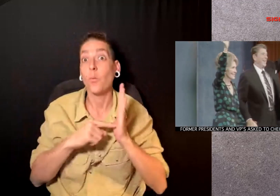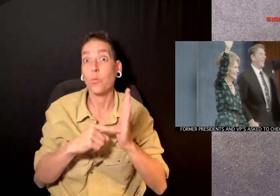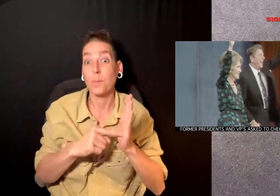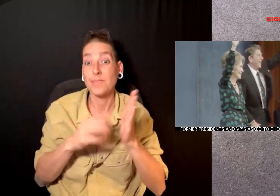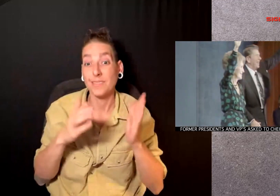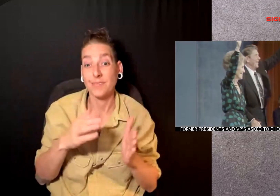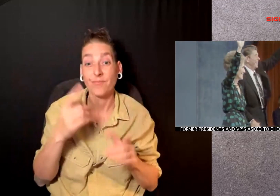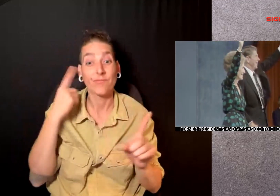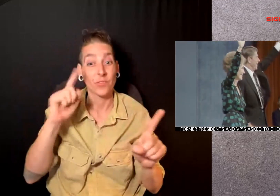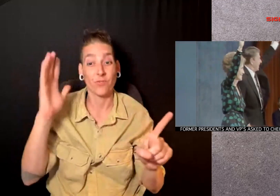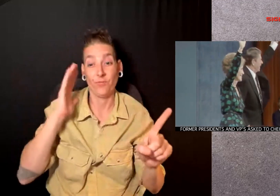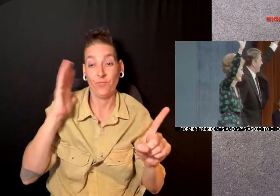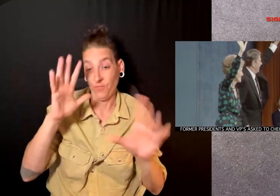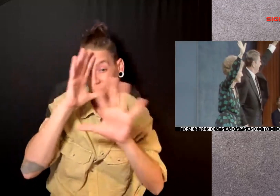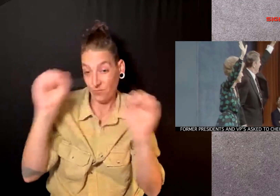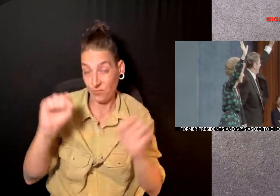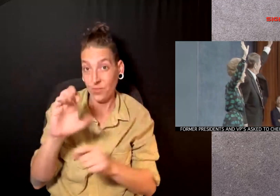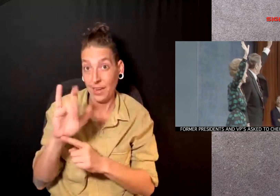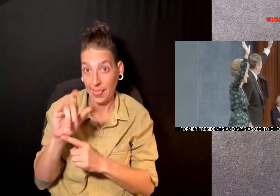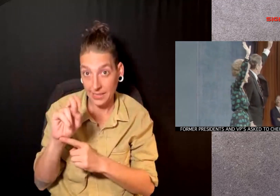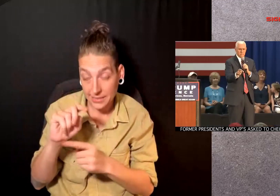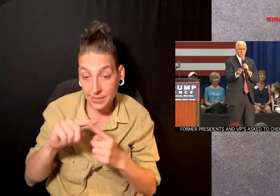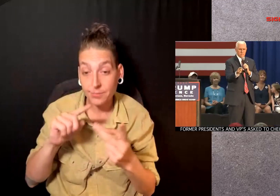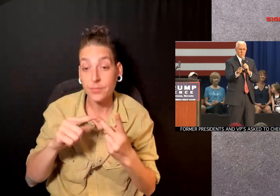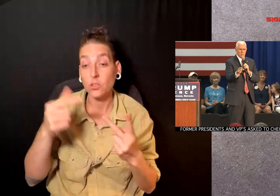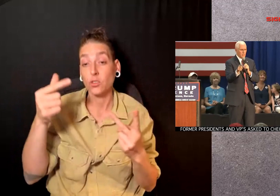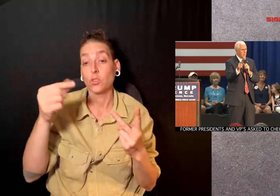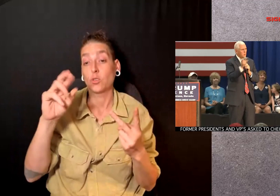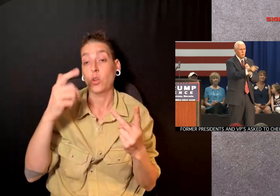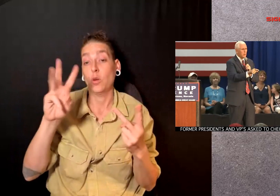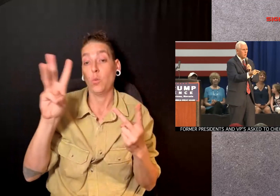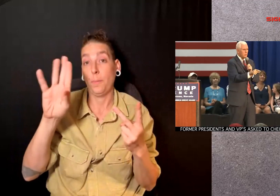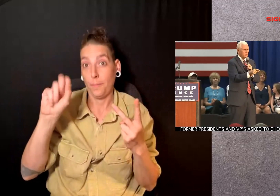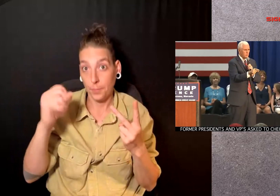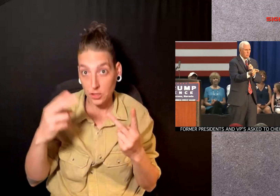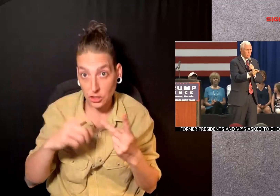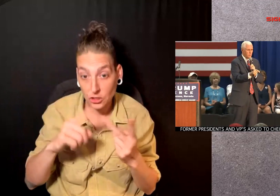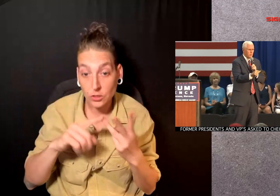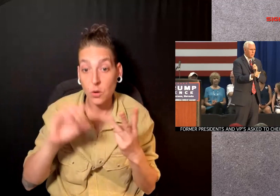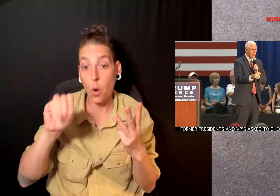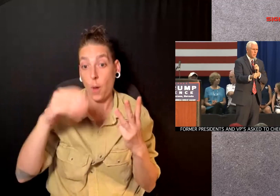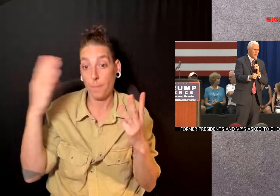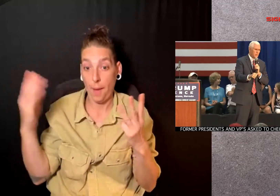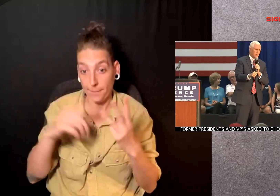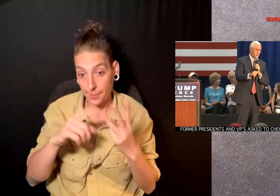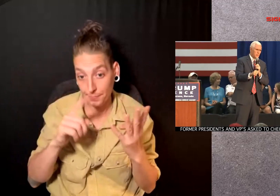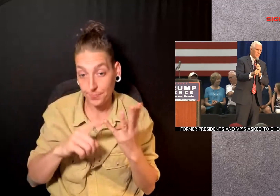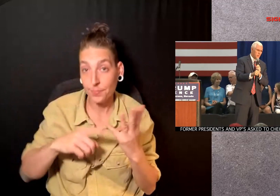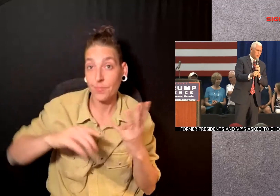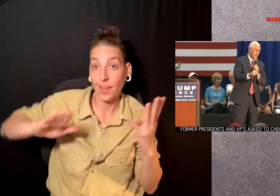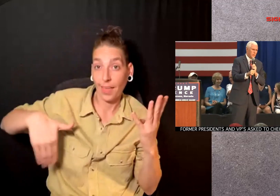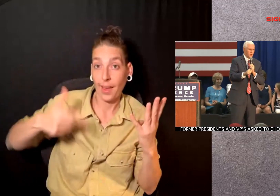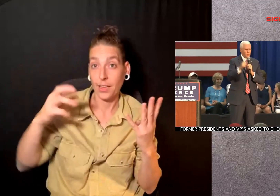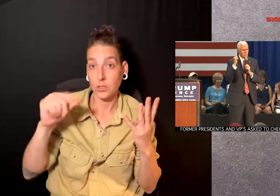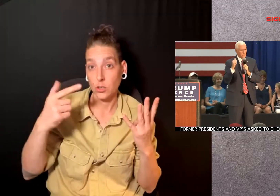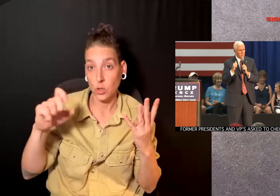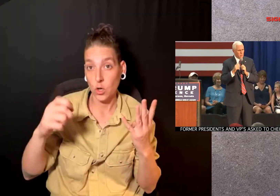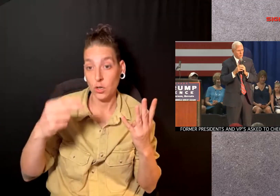representatives for former President Clinton George W. Bush Obama and the late George HW